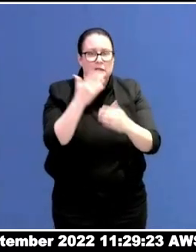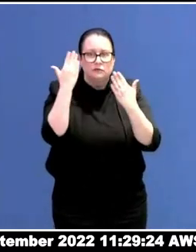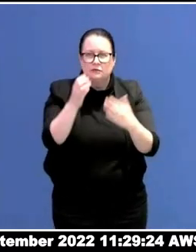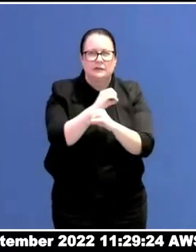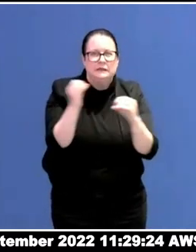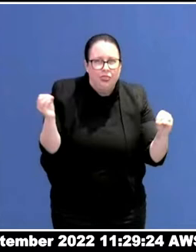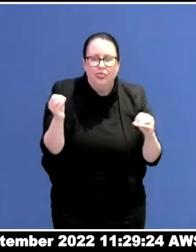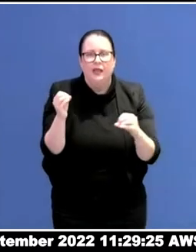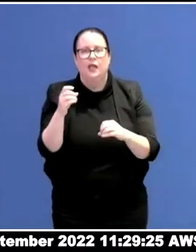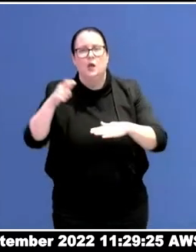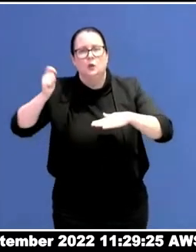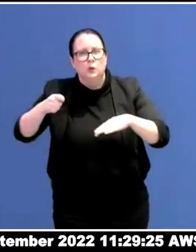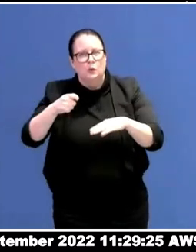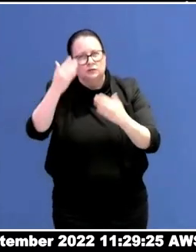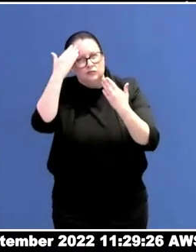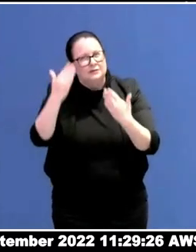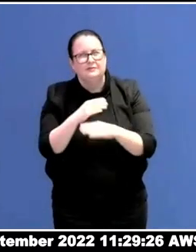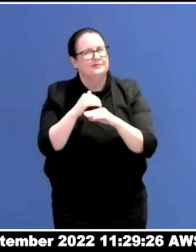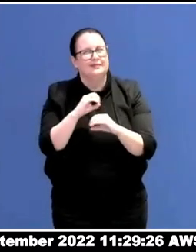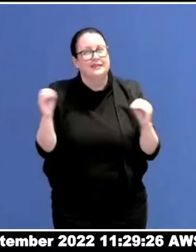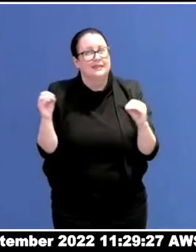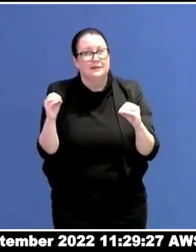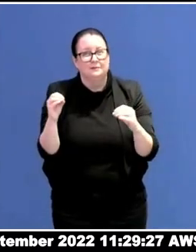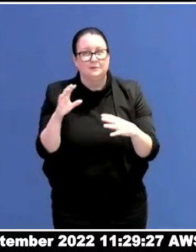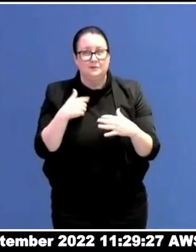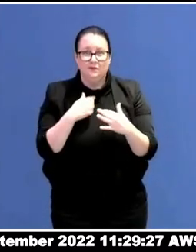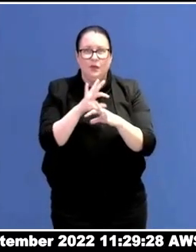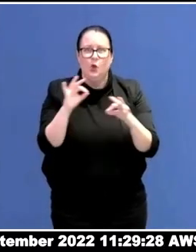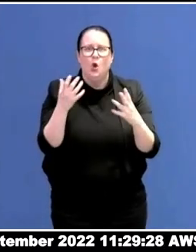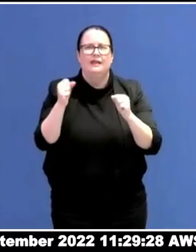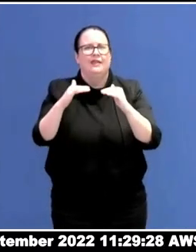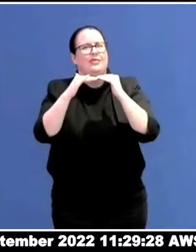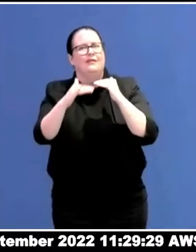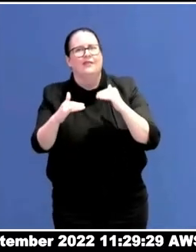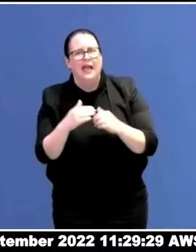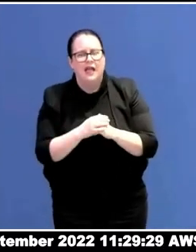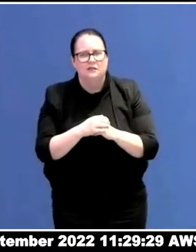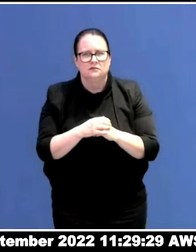are given a fair go and we are not subjected to any more violence that's been perpetrated